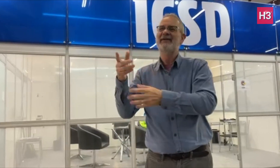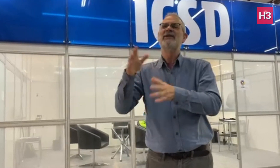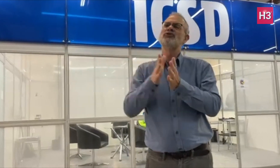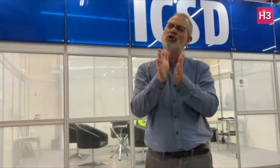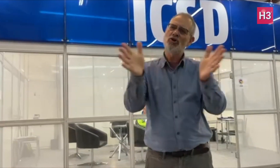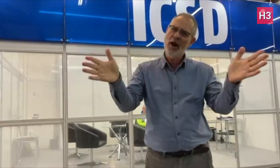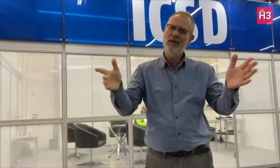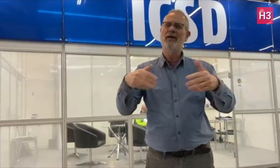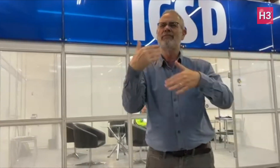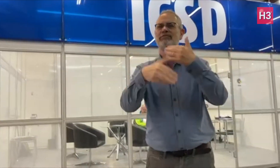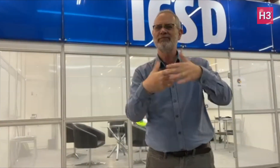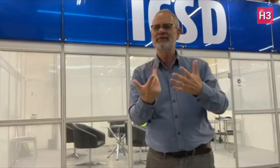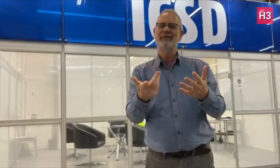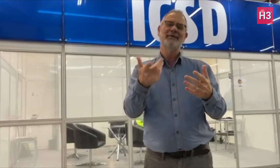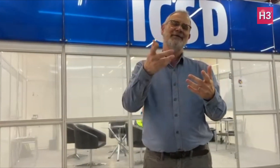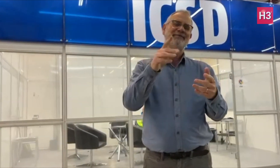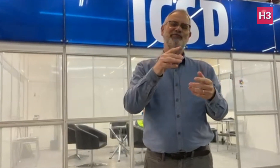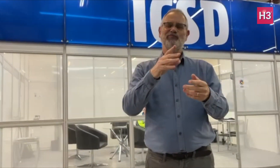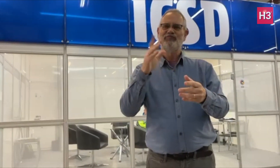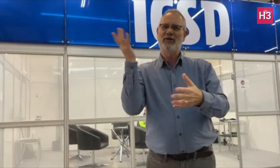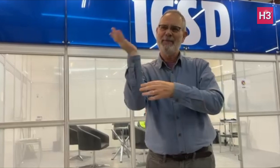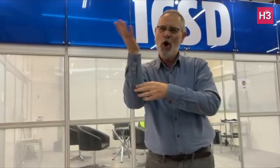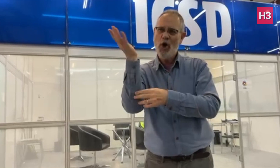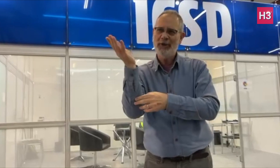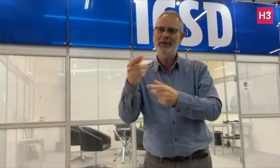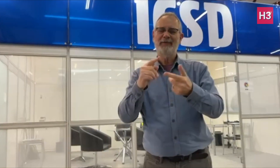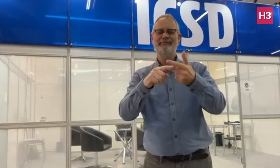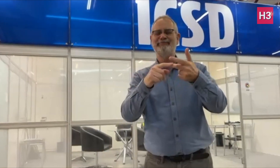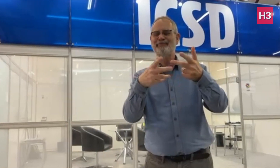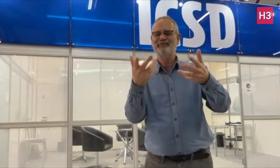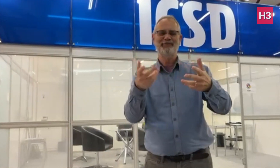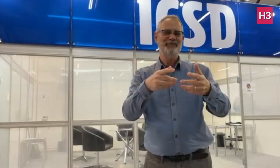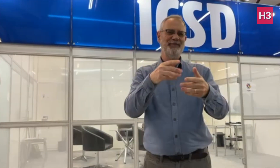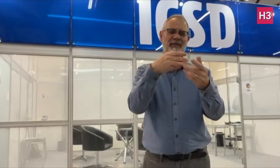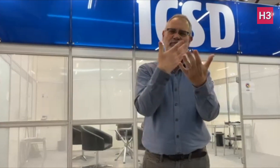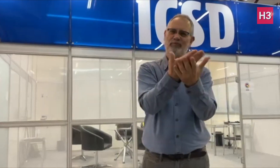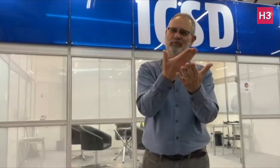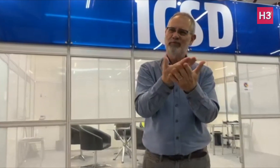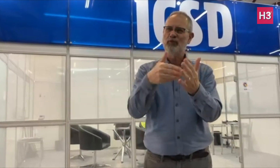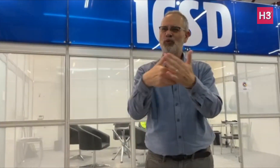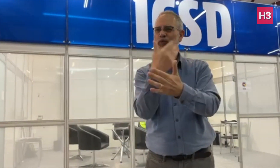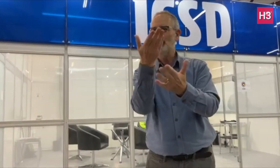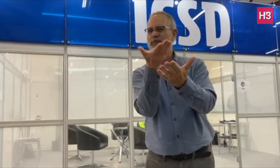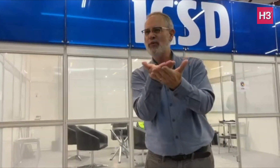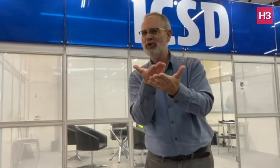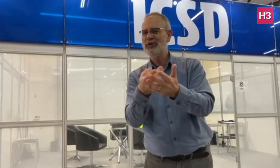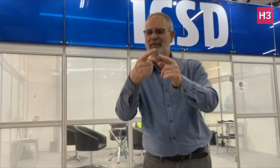In a general meeting, we’d have speakers, new businesses to visit,